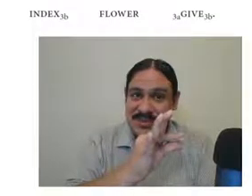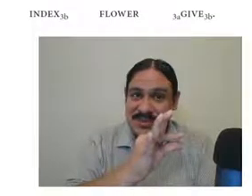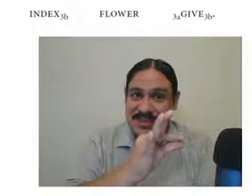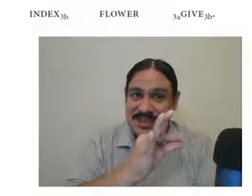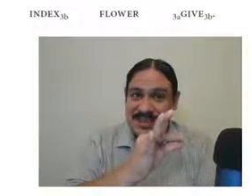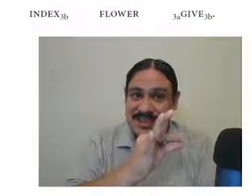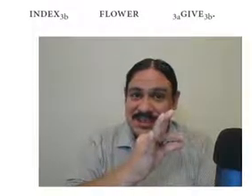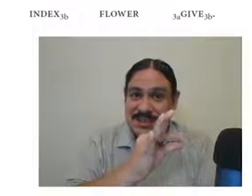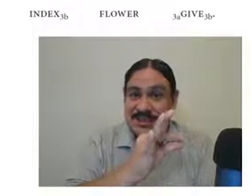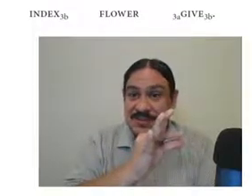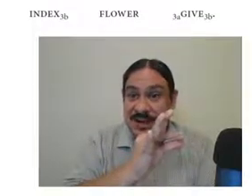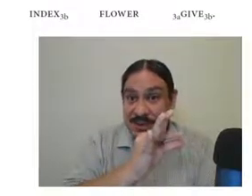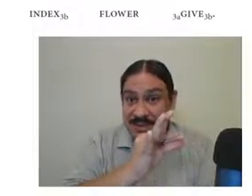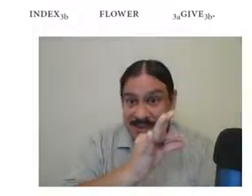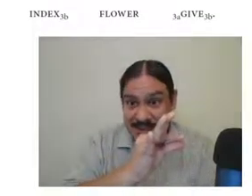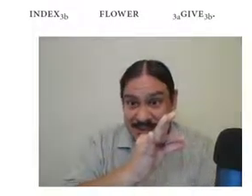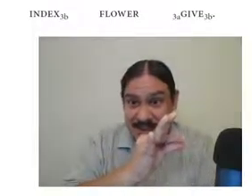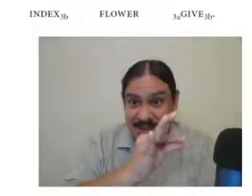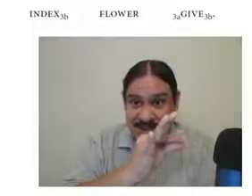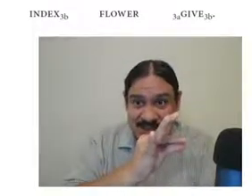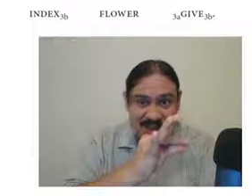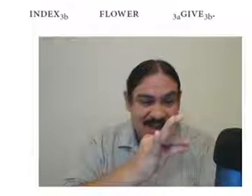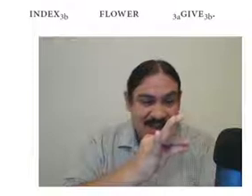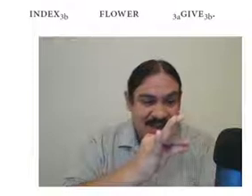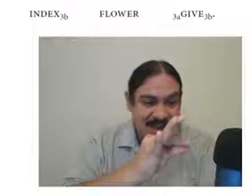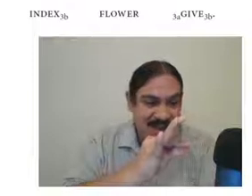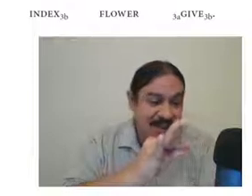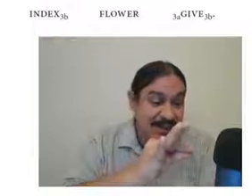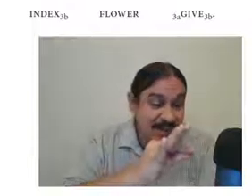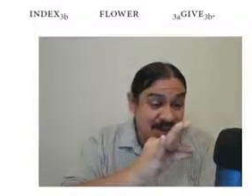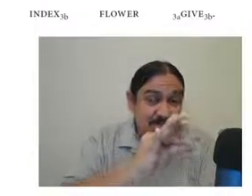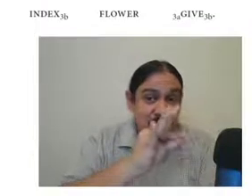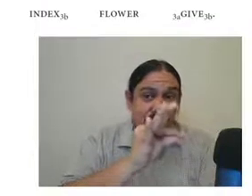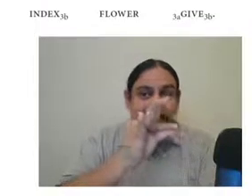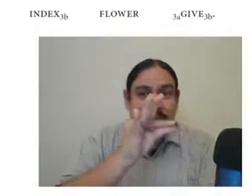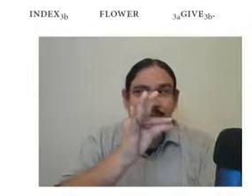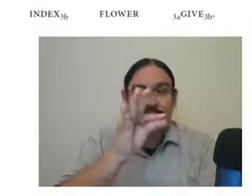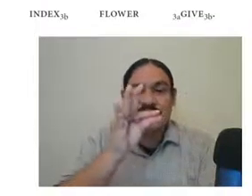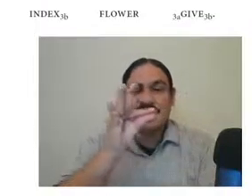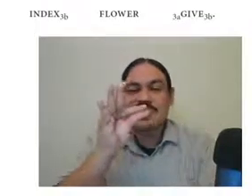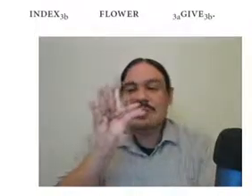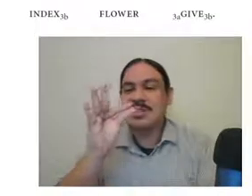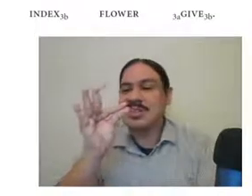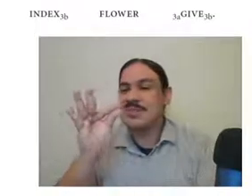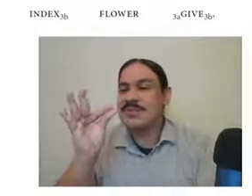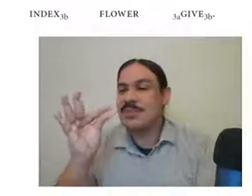which is like this because a flower is a slender object and then giving is moving from the